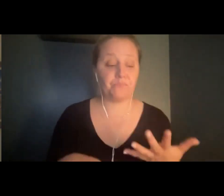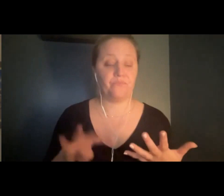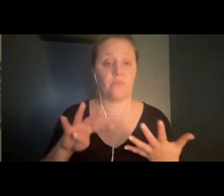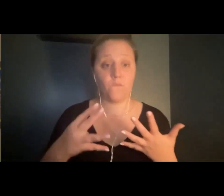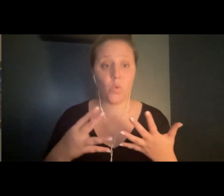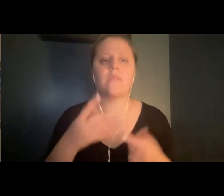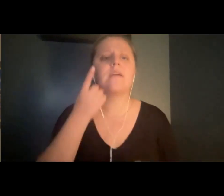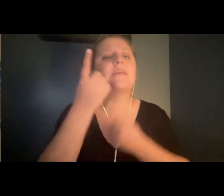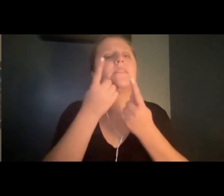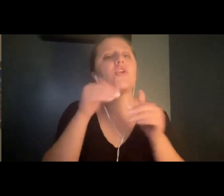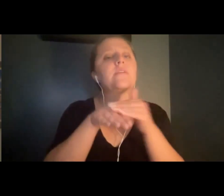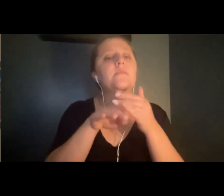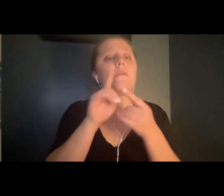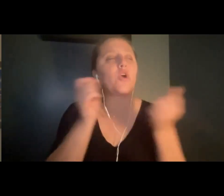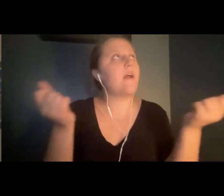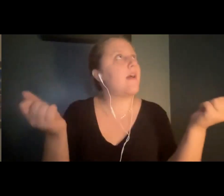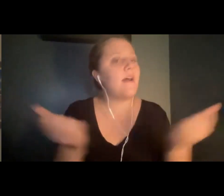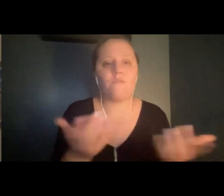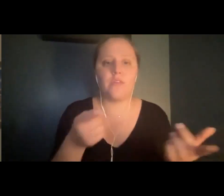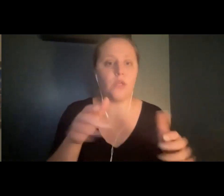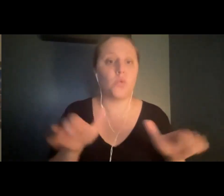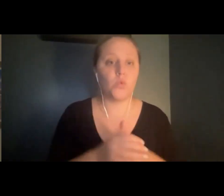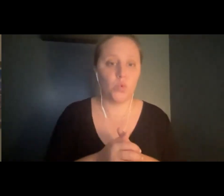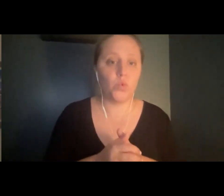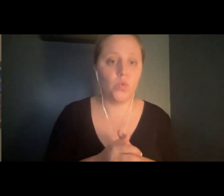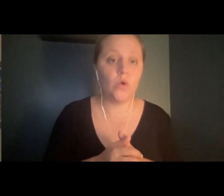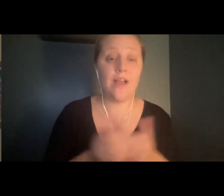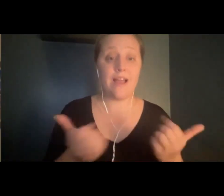that you do. So, a lot of what we talked about tonight is being proactive. So,